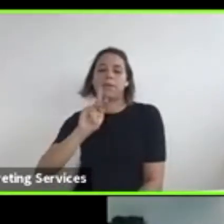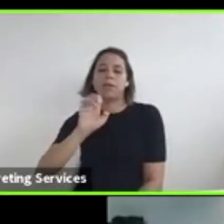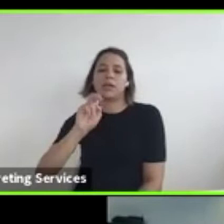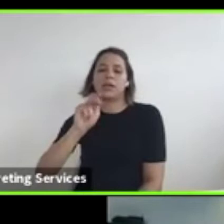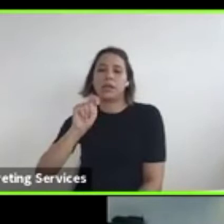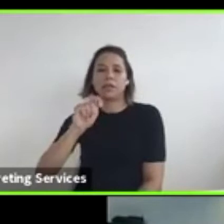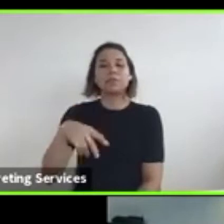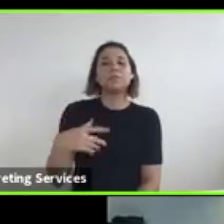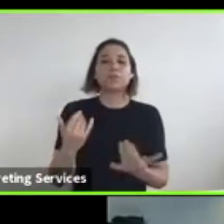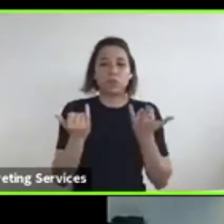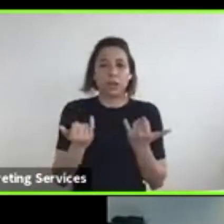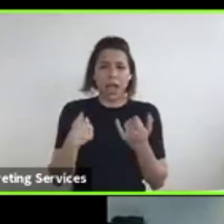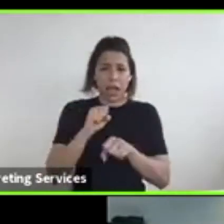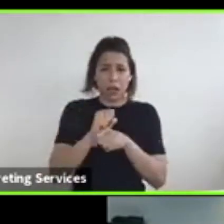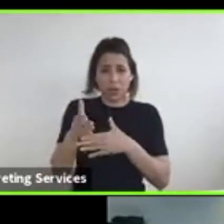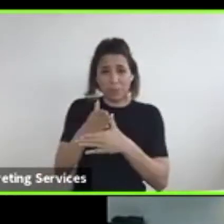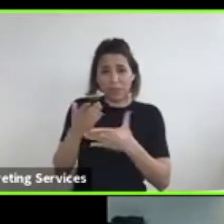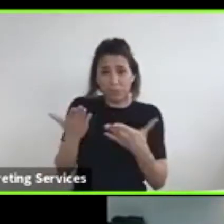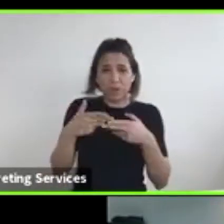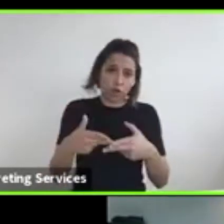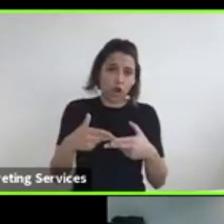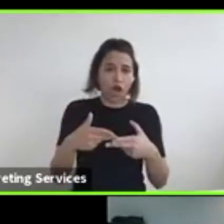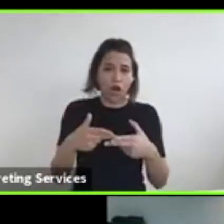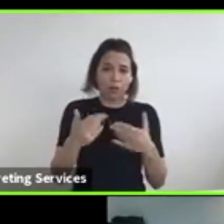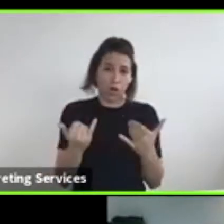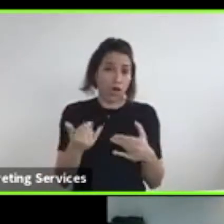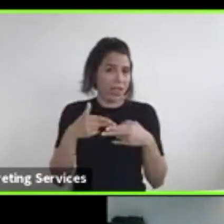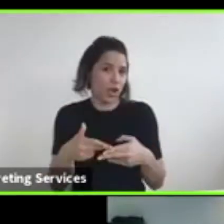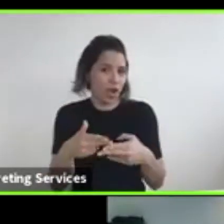ARE CURRENTLY CALLED ALASKA AND NEW YORK, I SAY CURRENTLY CALLED BECAUSE I HOLD OPEN